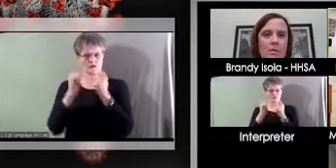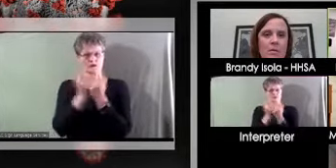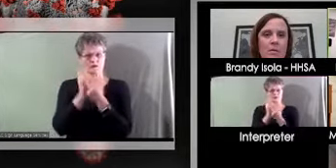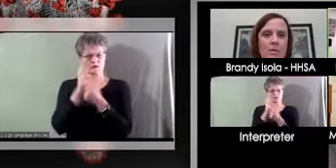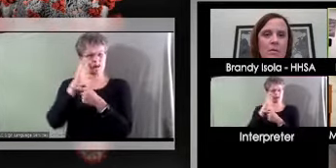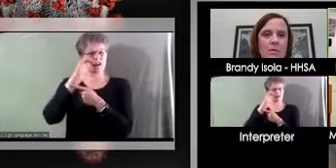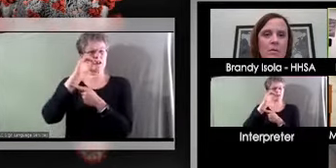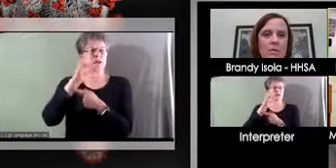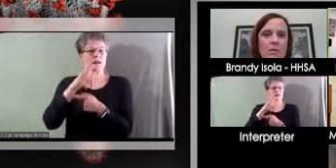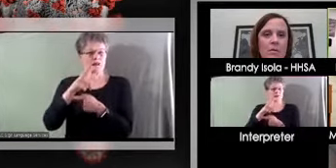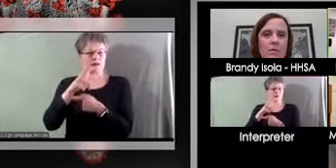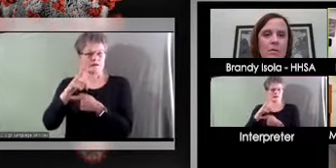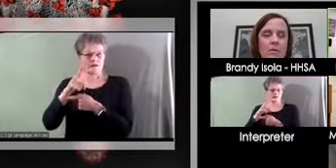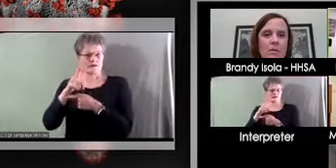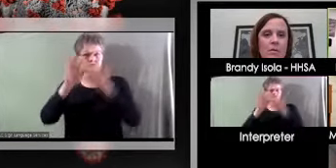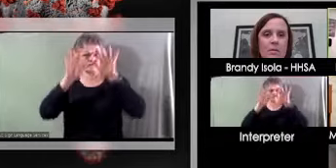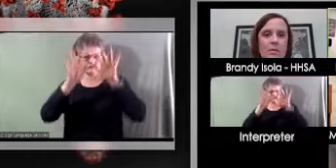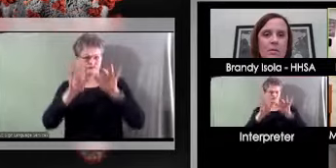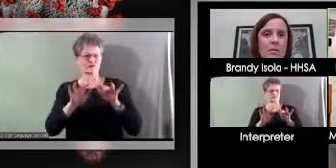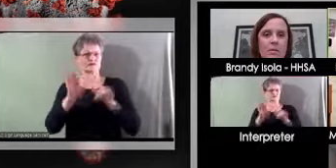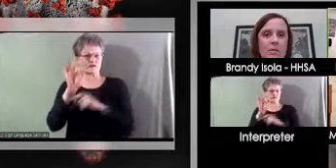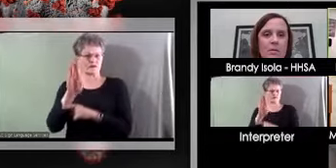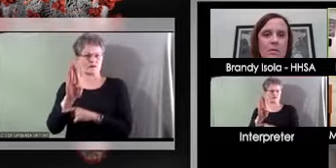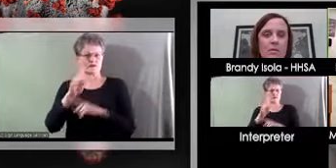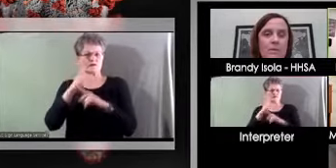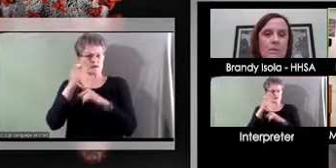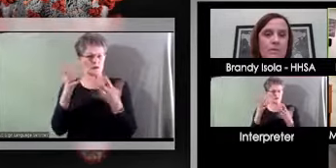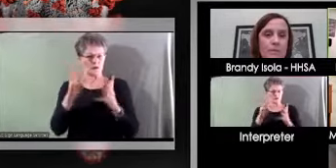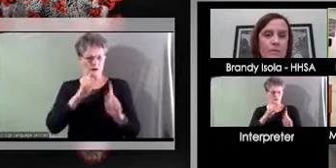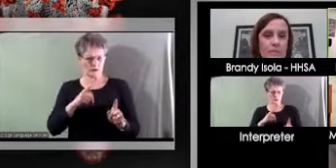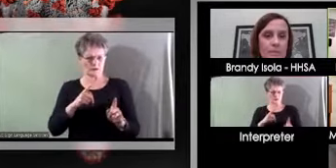take up your time with those, but some of them include